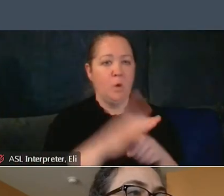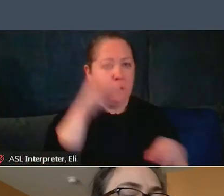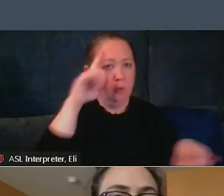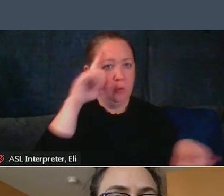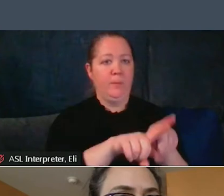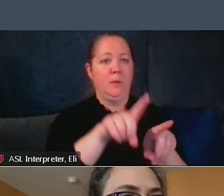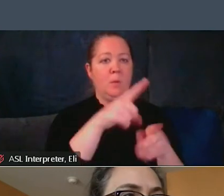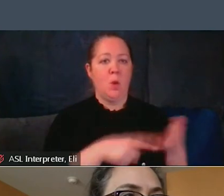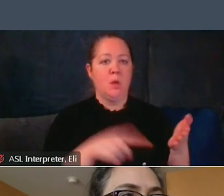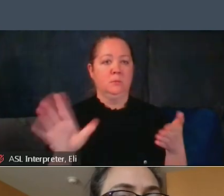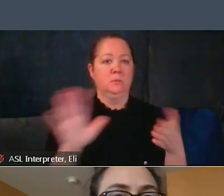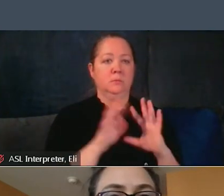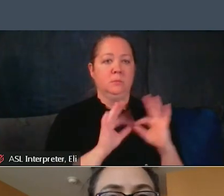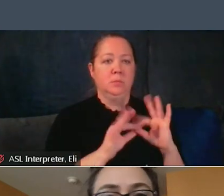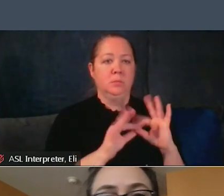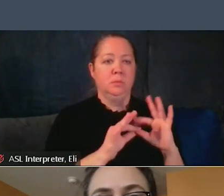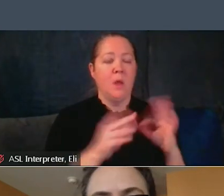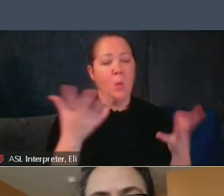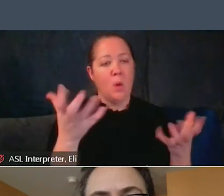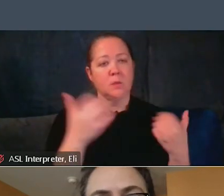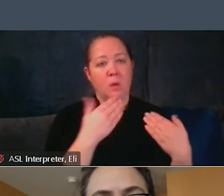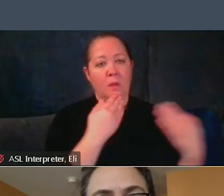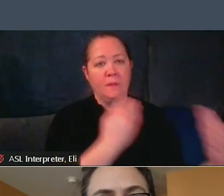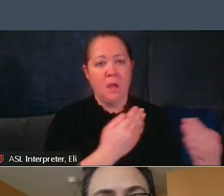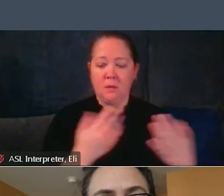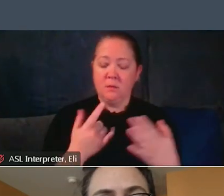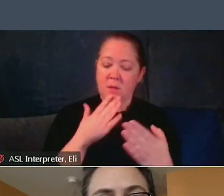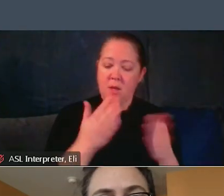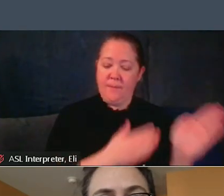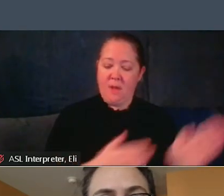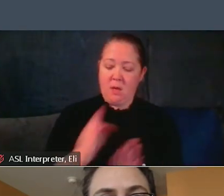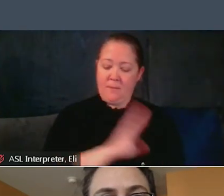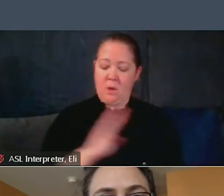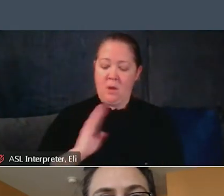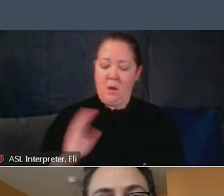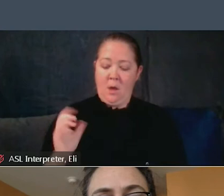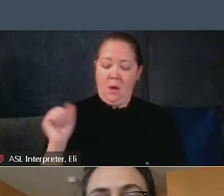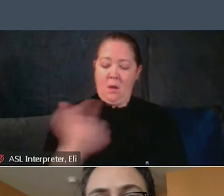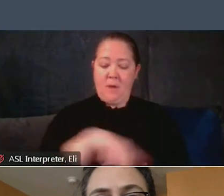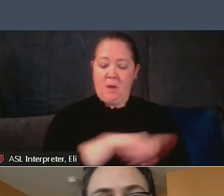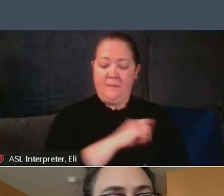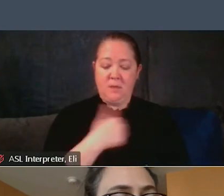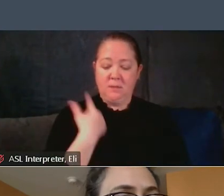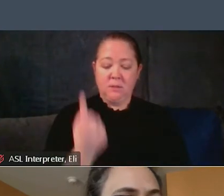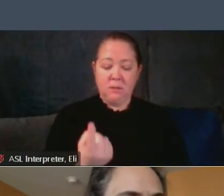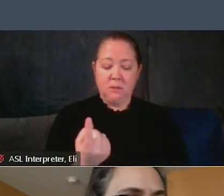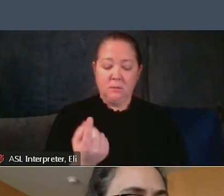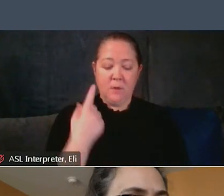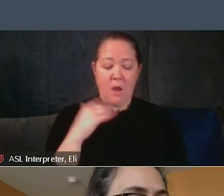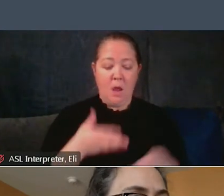I just want to thank the planning board for allowing all of us, this opportunity to speak. You keep saying you're hearing us, and I believe that you're, you are hearing us tonight.